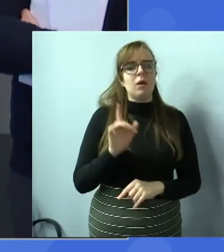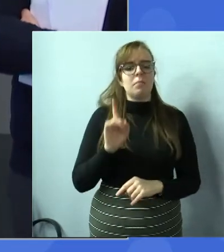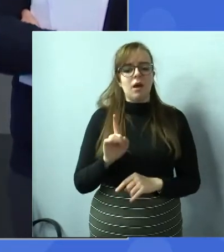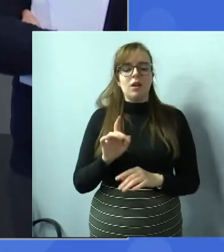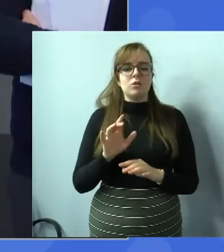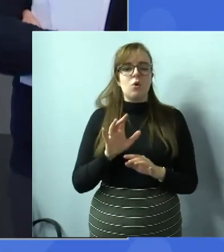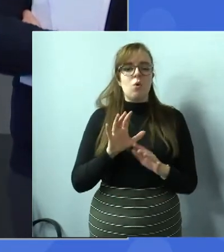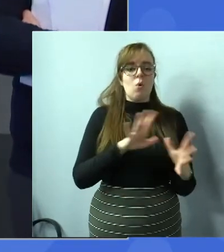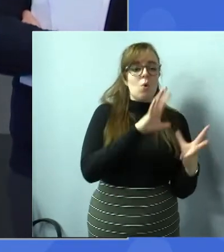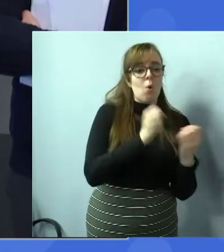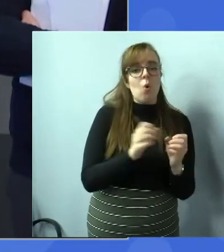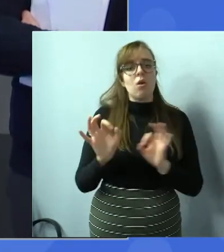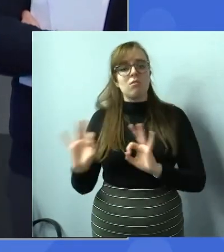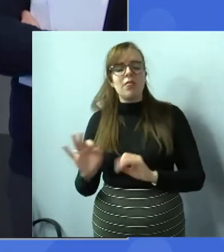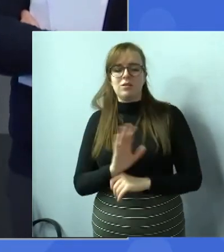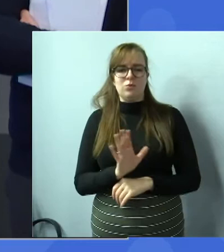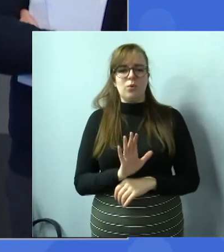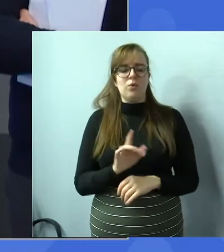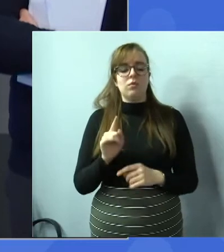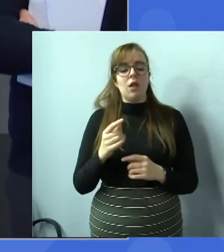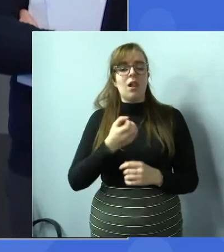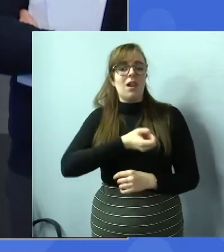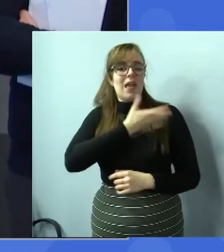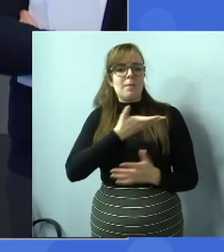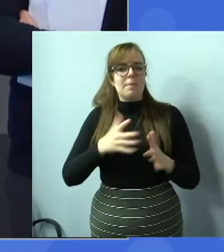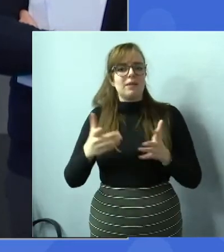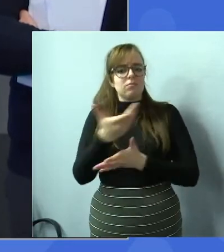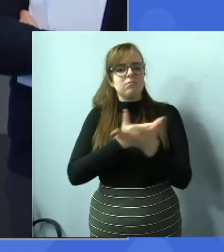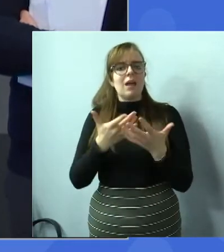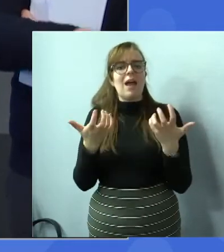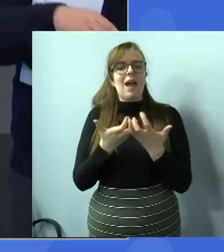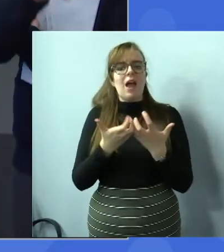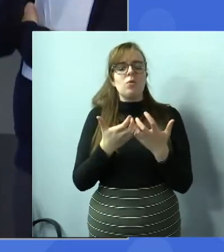so labor has been talking about how you might replace the House of Lords with